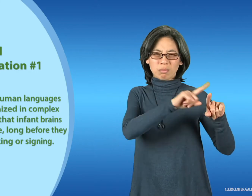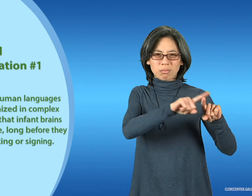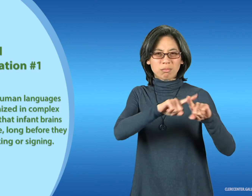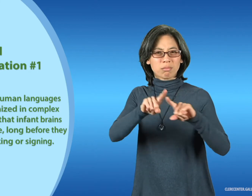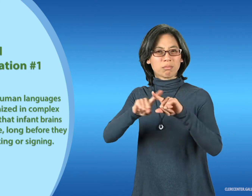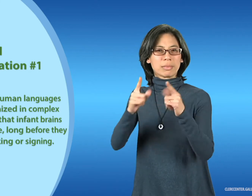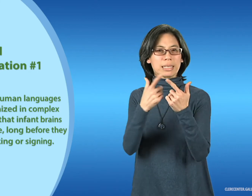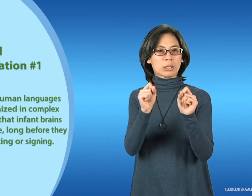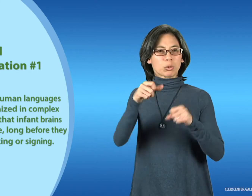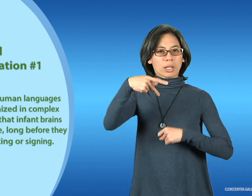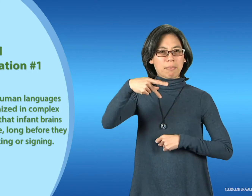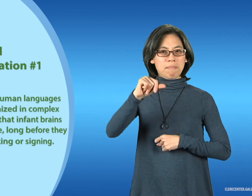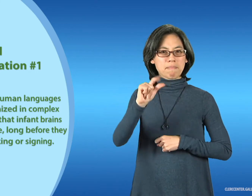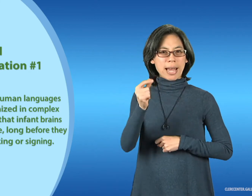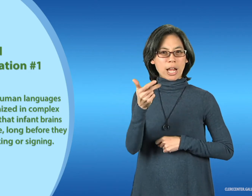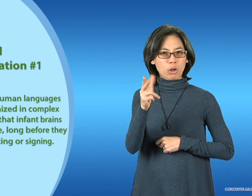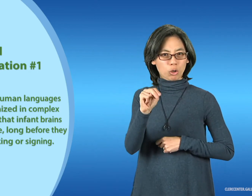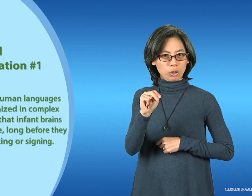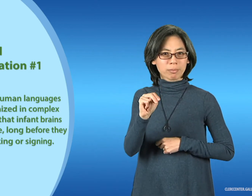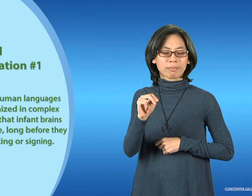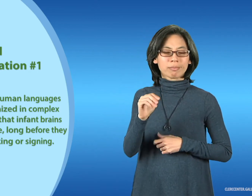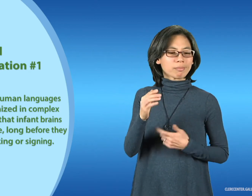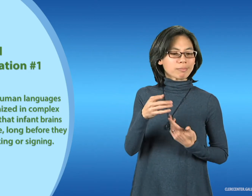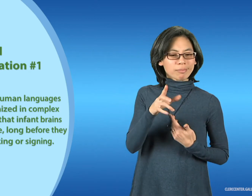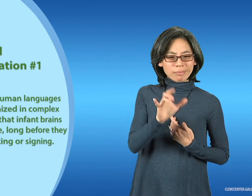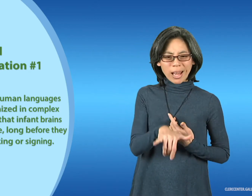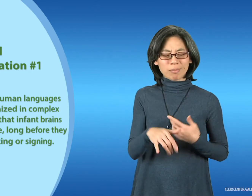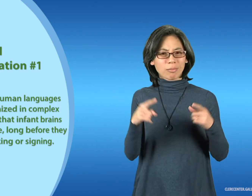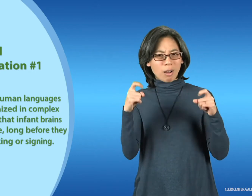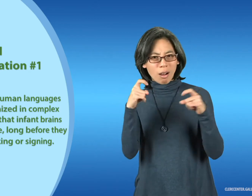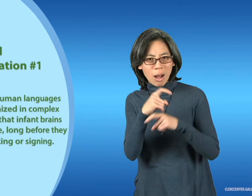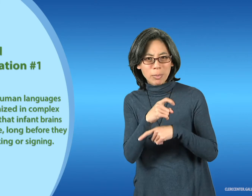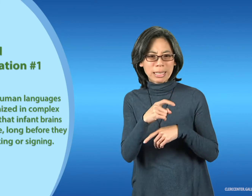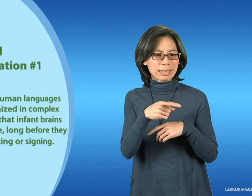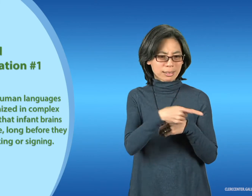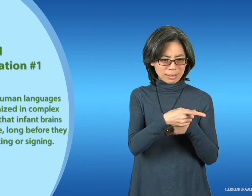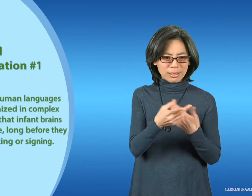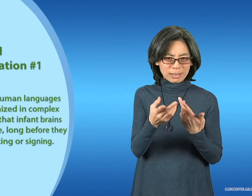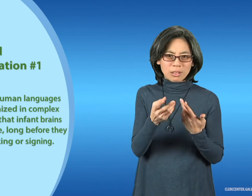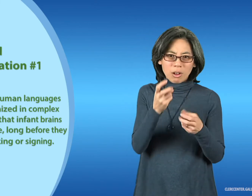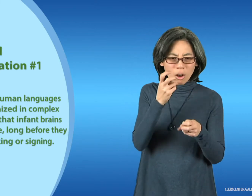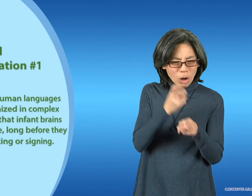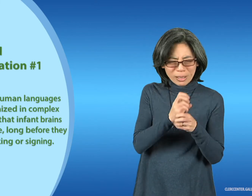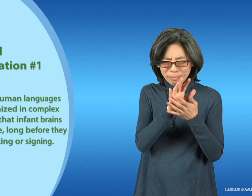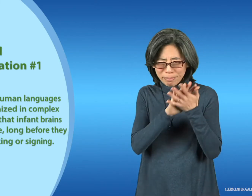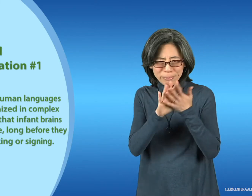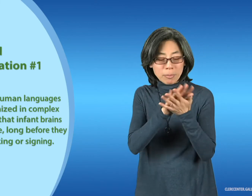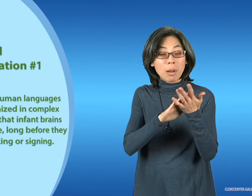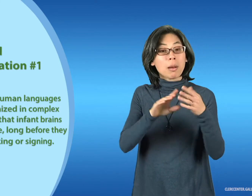have many different types of linguistic patterns. Those are complex patterns, they are sometimes difficult to see.